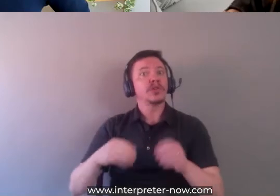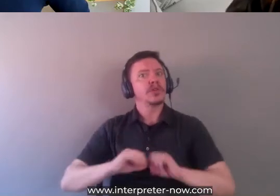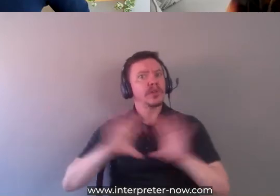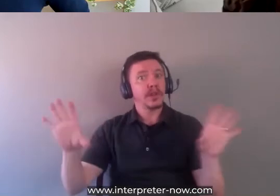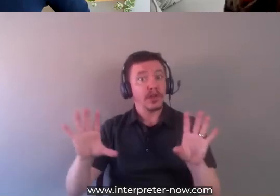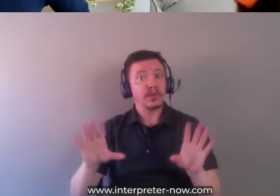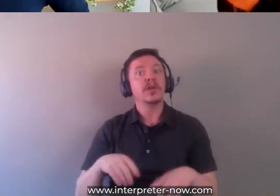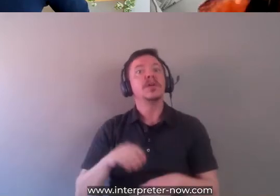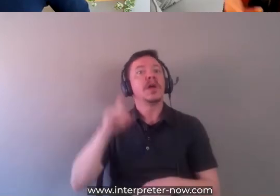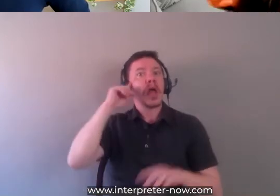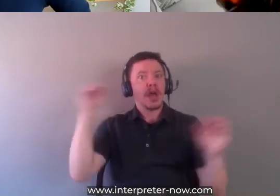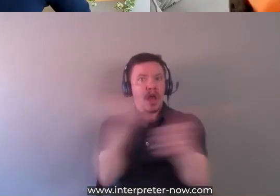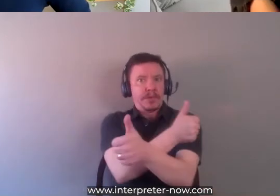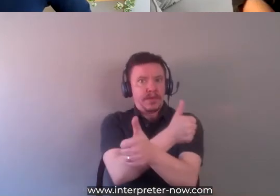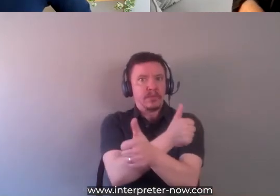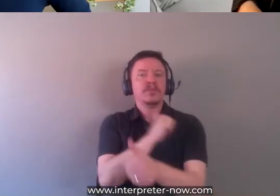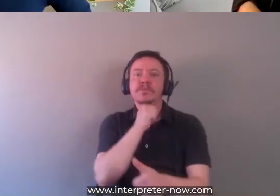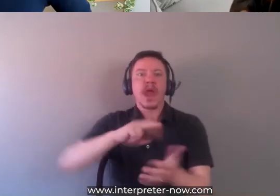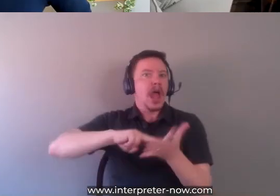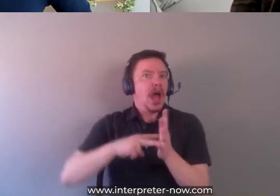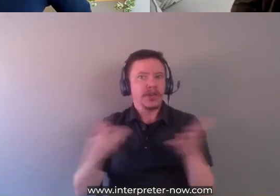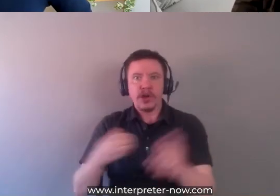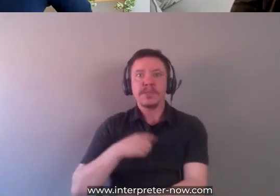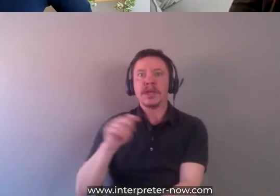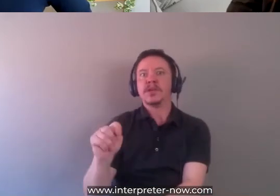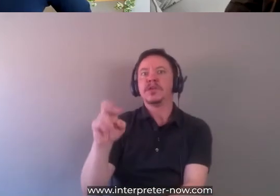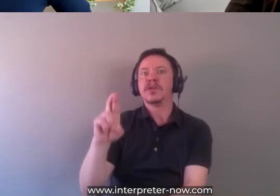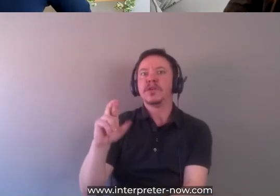to, I'm not talking about people who are being trafficked.